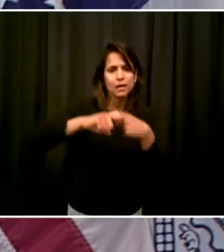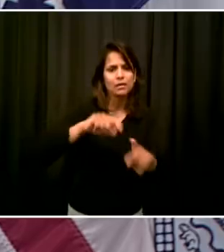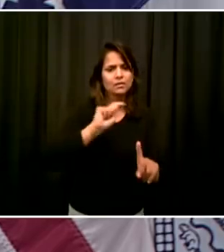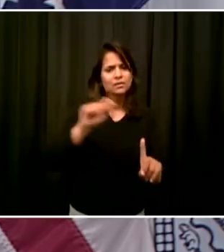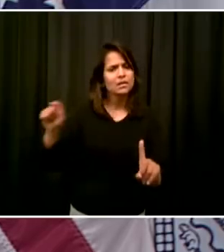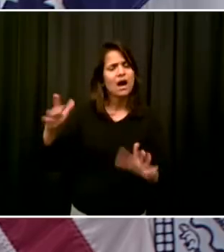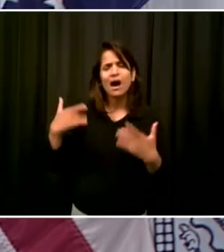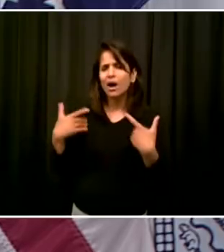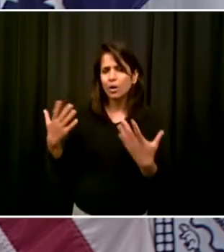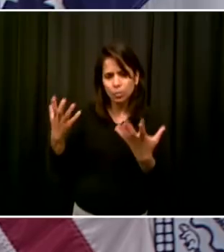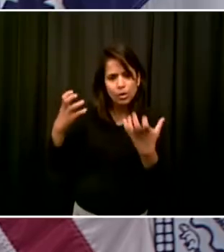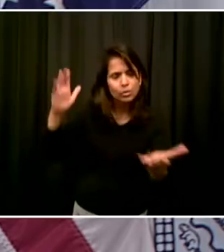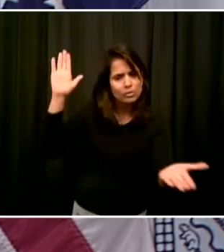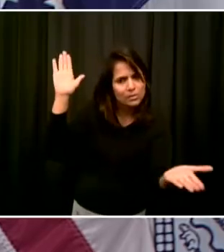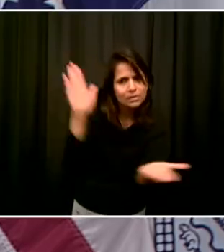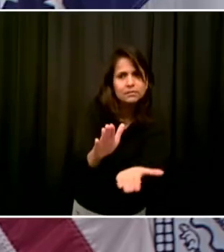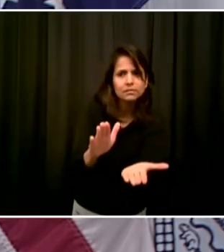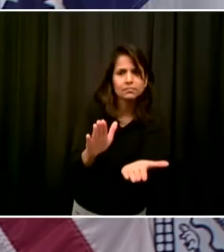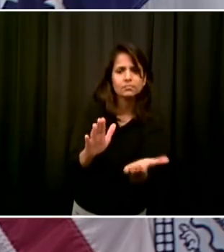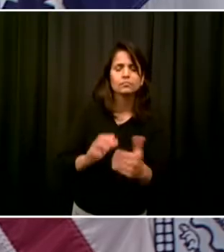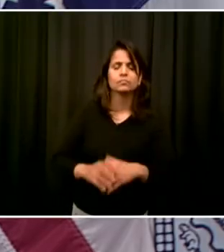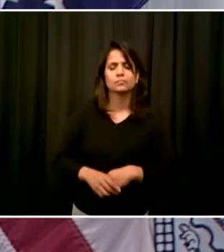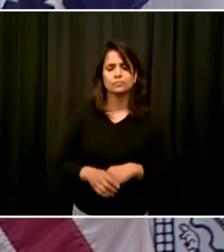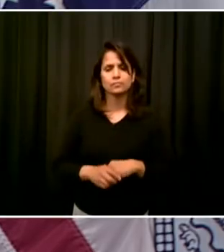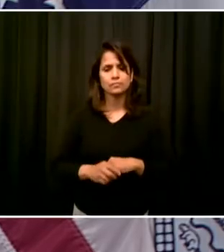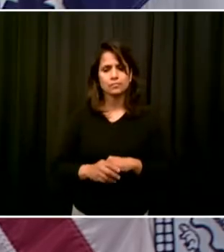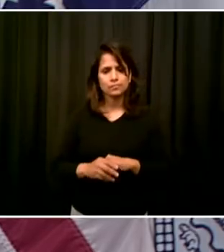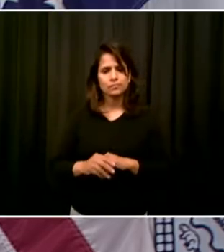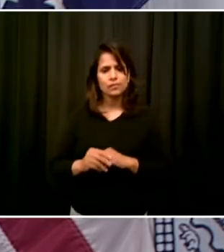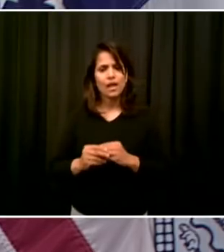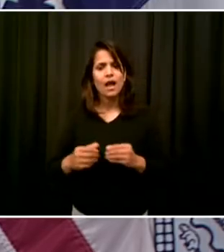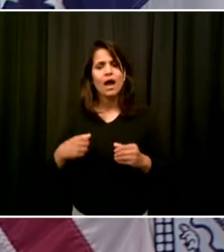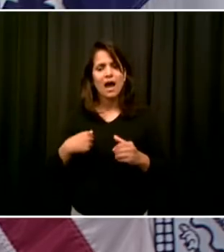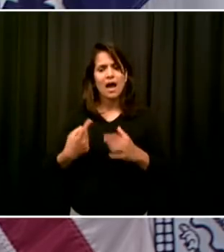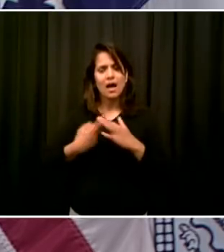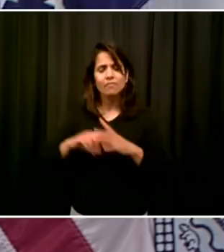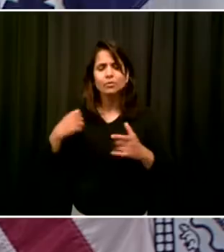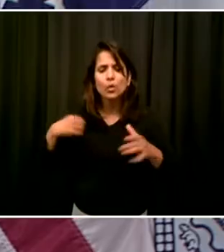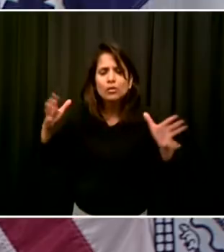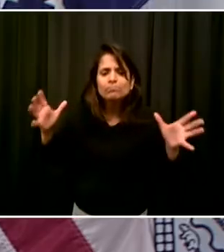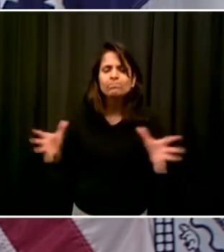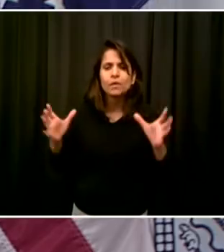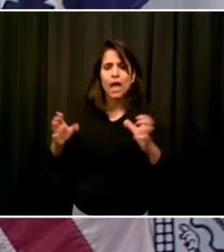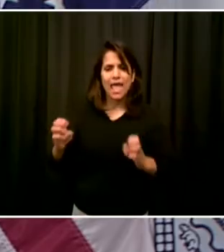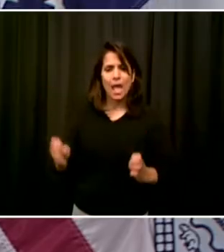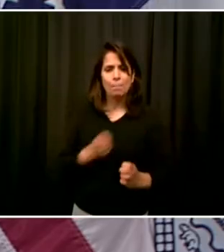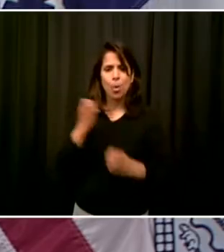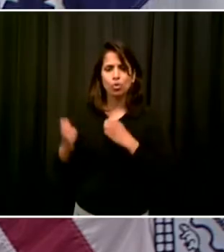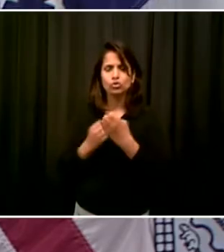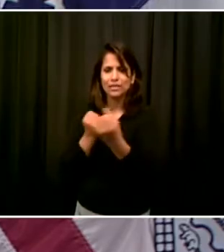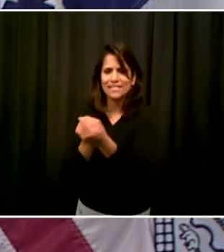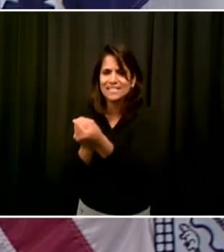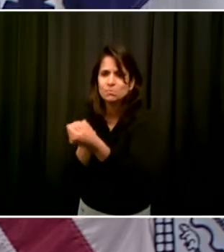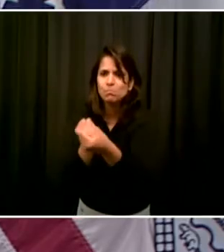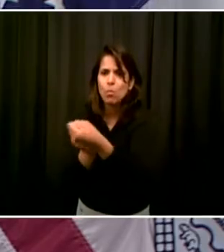THIS ADMINISTRATION HAS DRAMATICALLY REDUCED SUSPENSIS ONB Y I WANT TO SEE IT CONTINUE TO GO